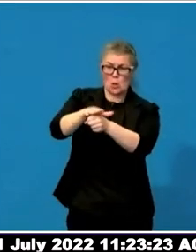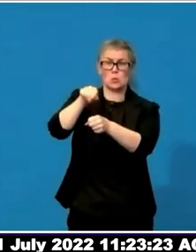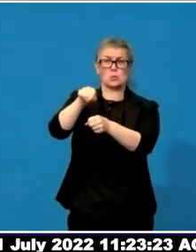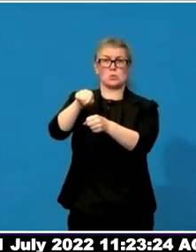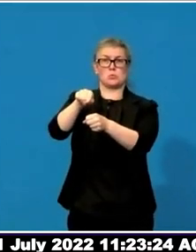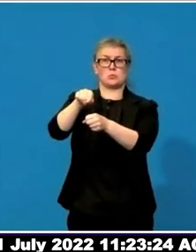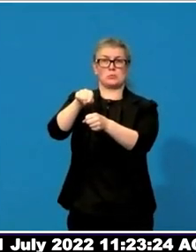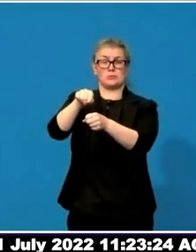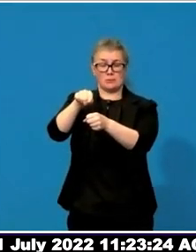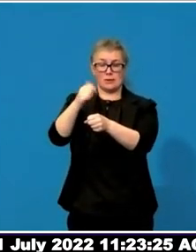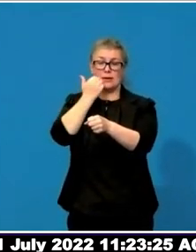to be created and maintained.